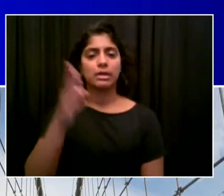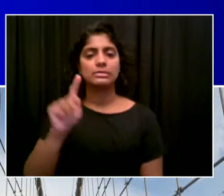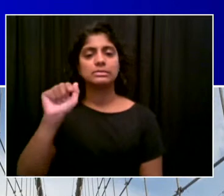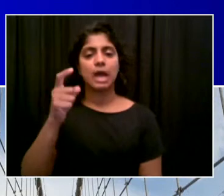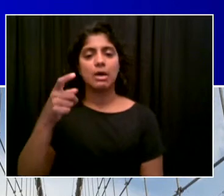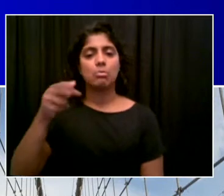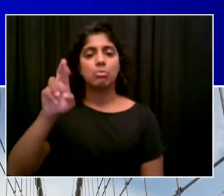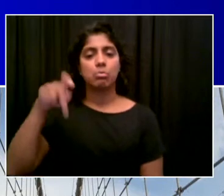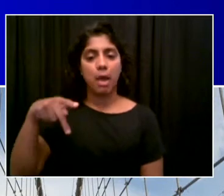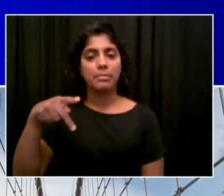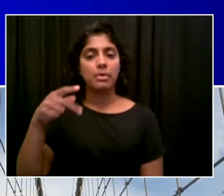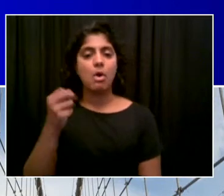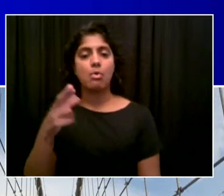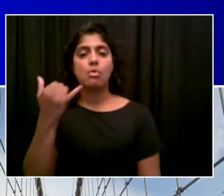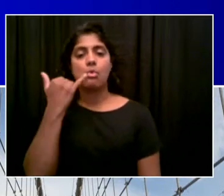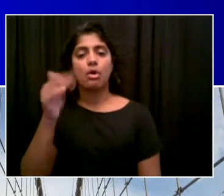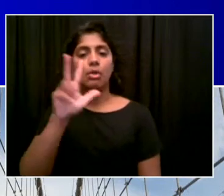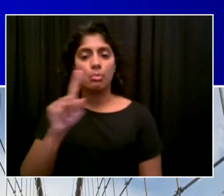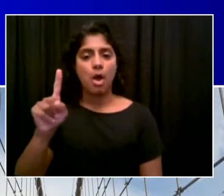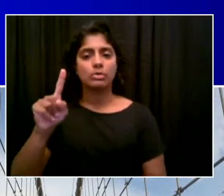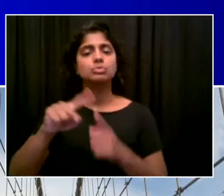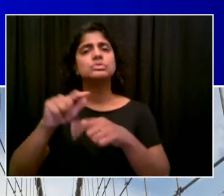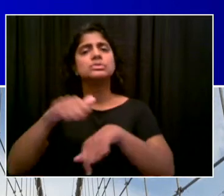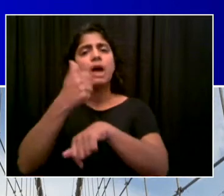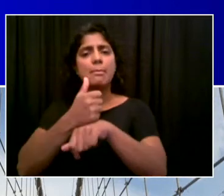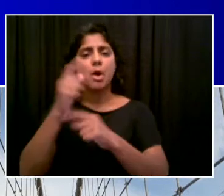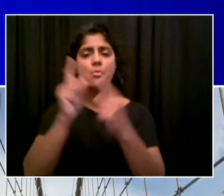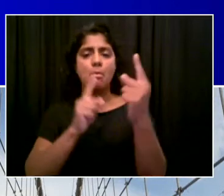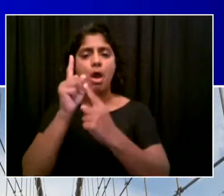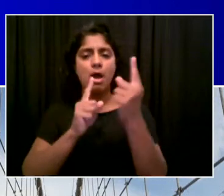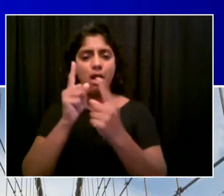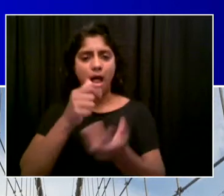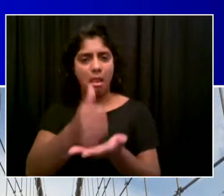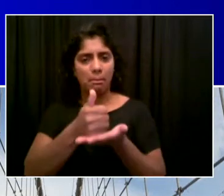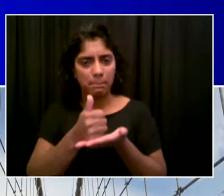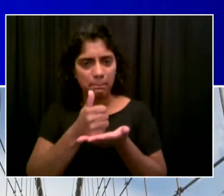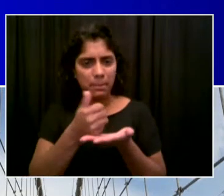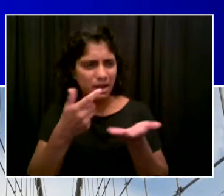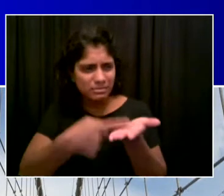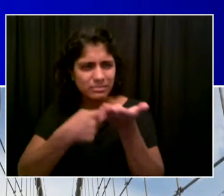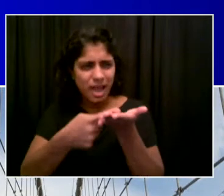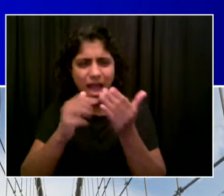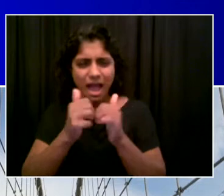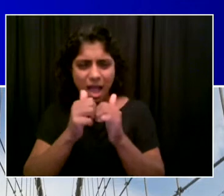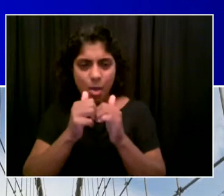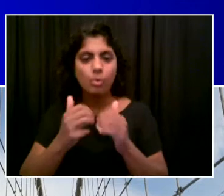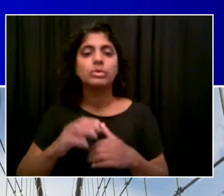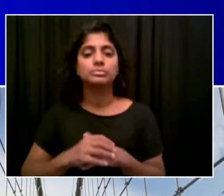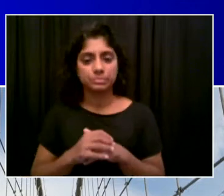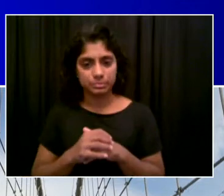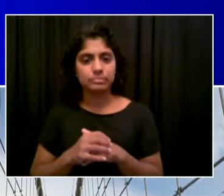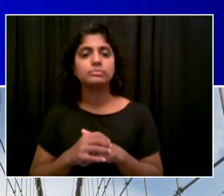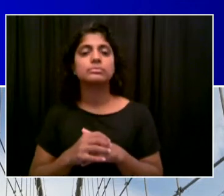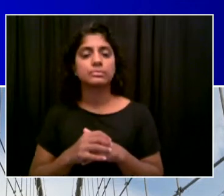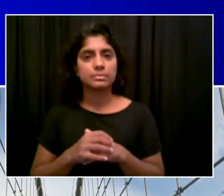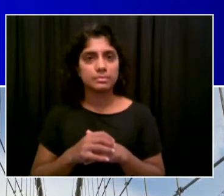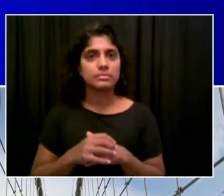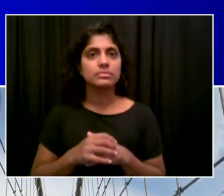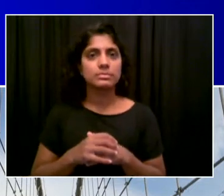BENEFITS COMING TO YOU.